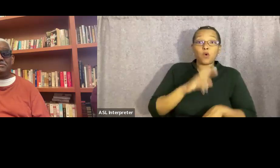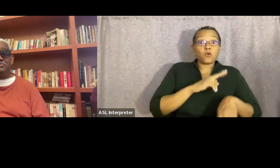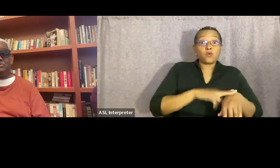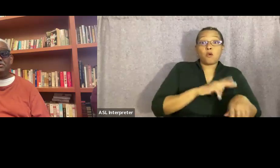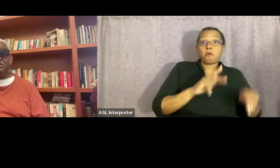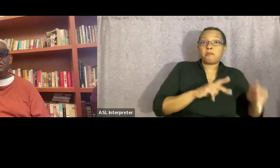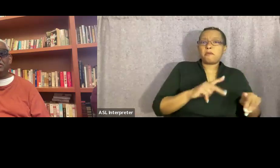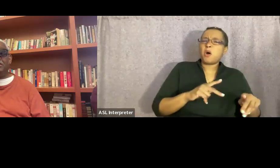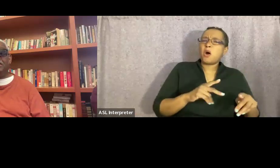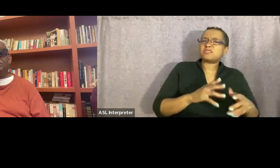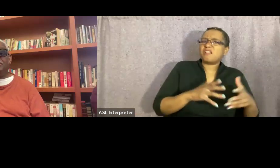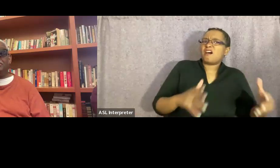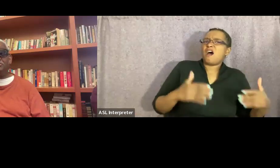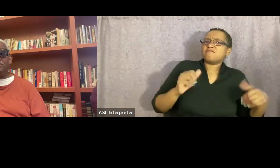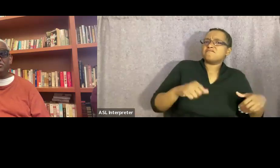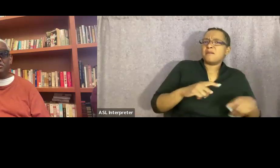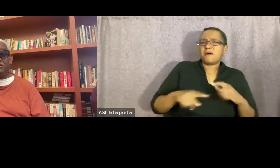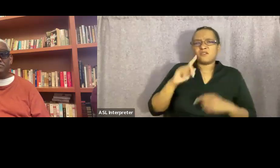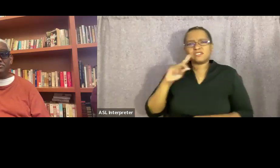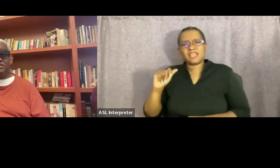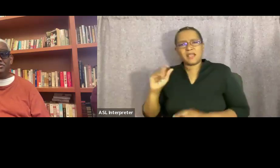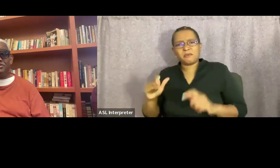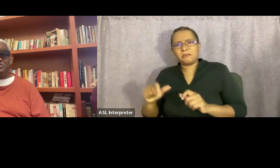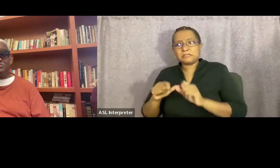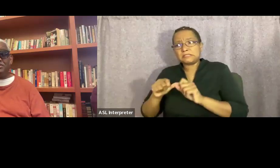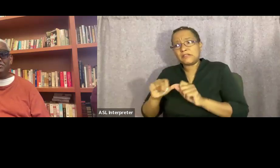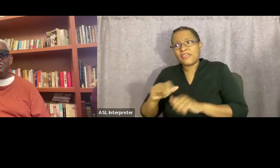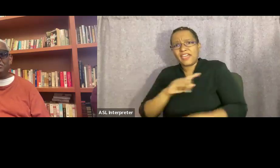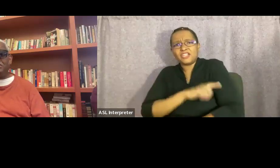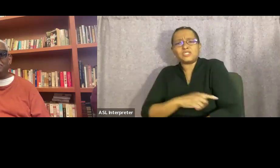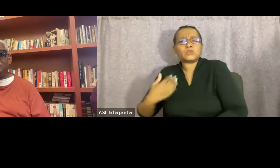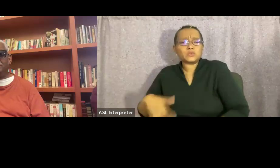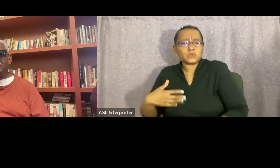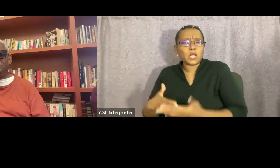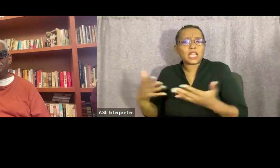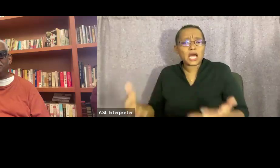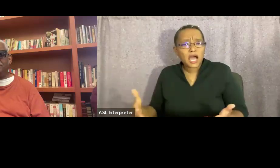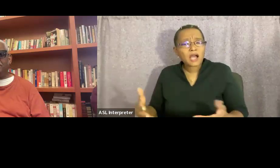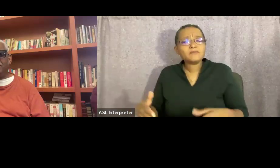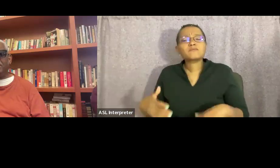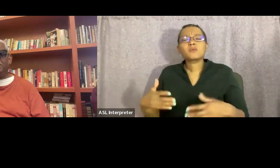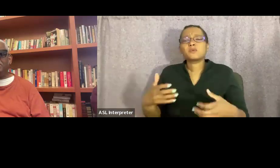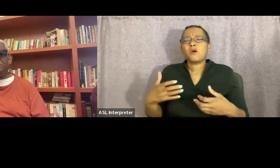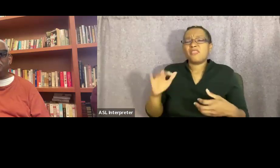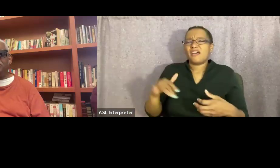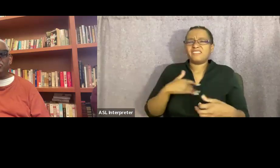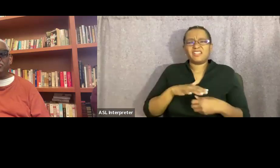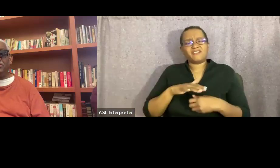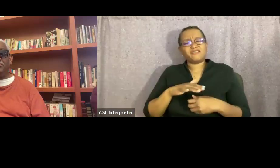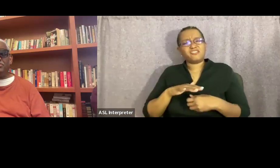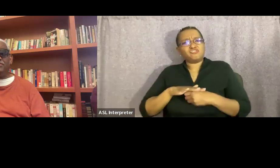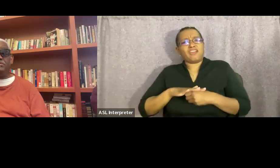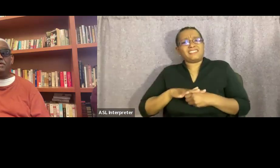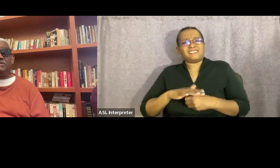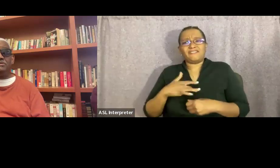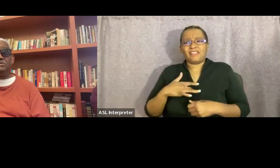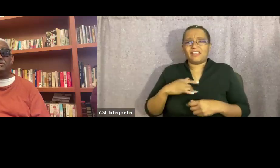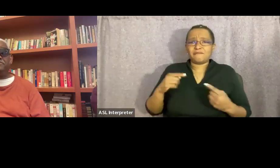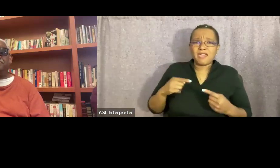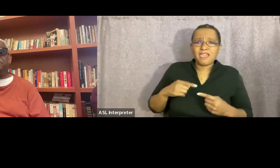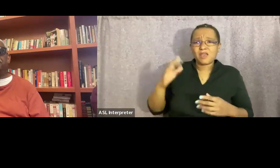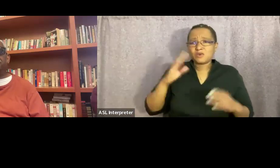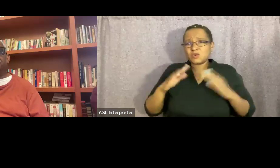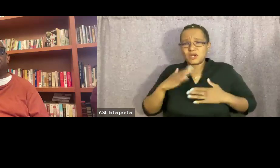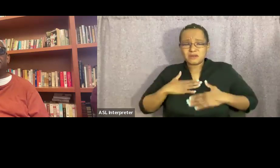energy. And to take the stress off, to take the stress and pain and worry away from their bodies.